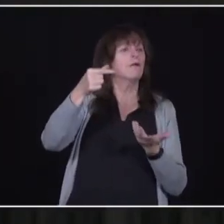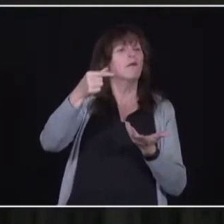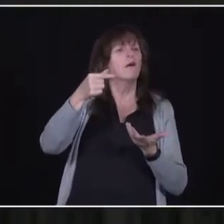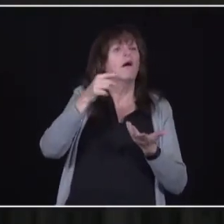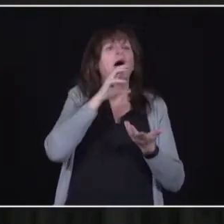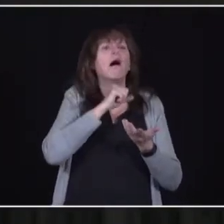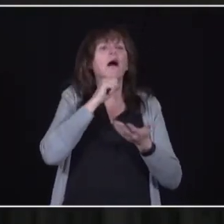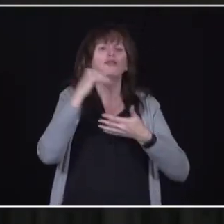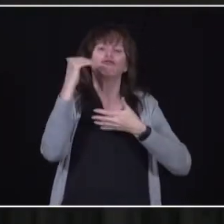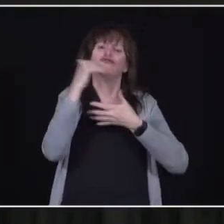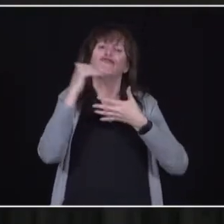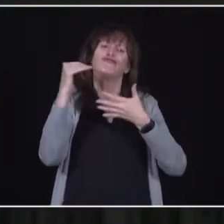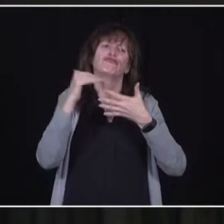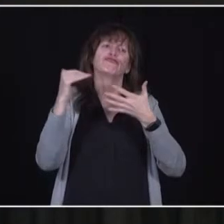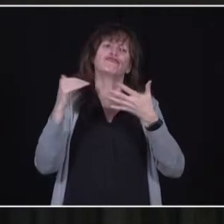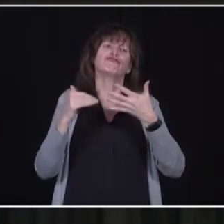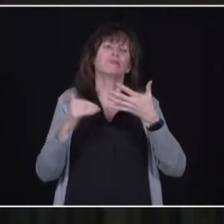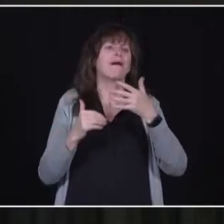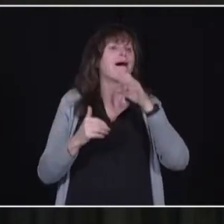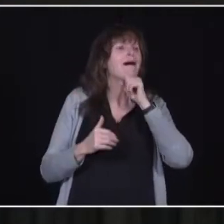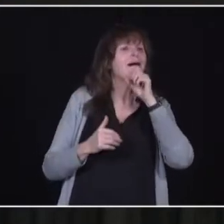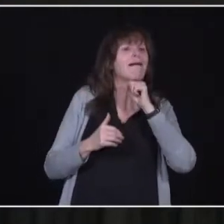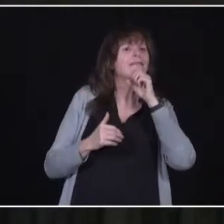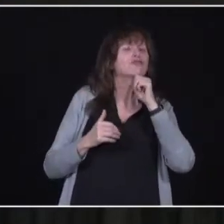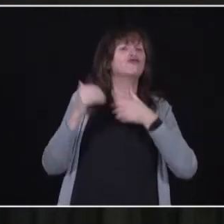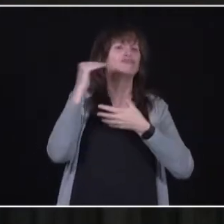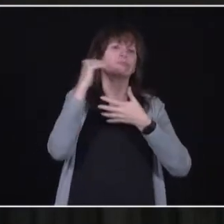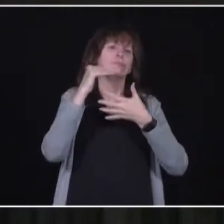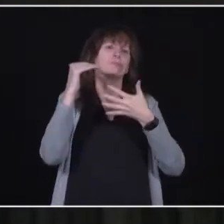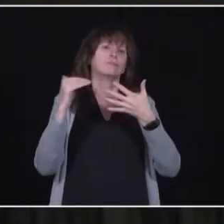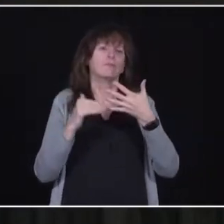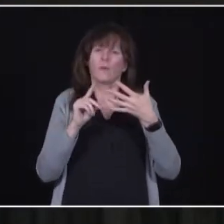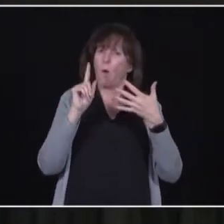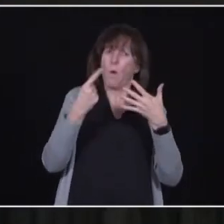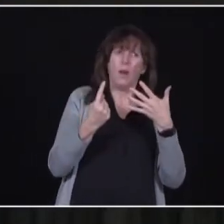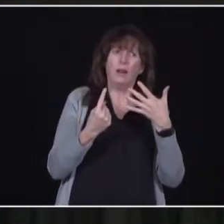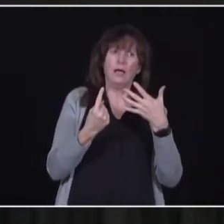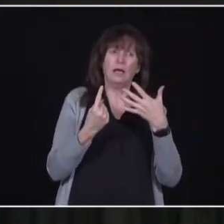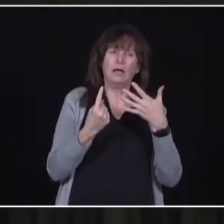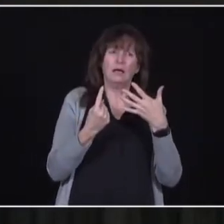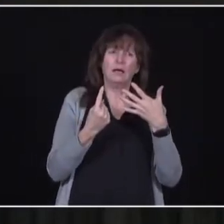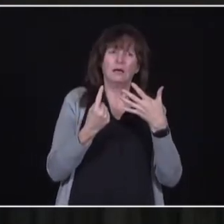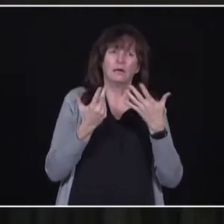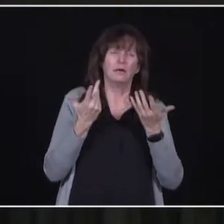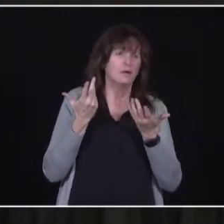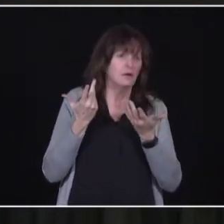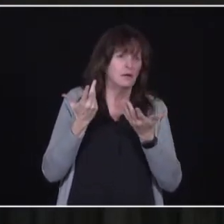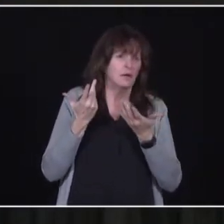years old who are ill or have other conditions and all the talk about the government talking about ages.